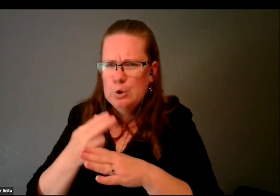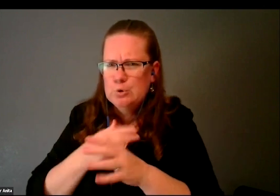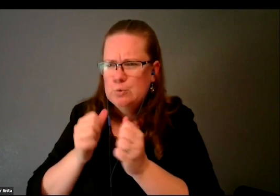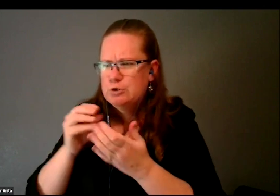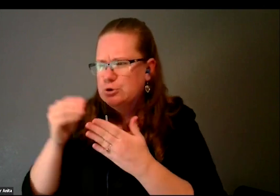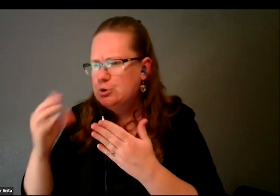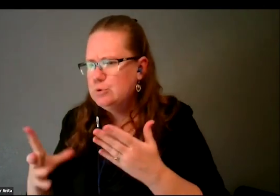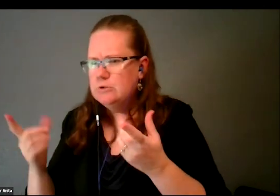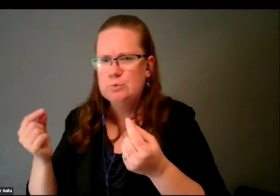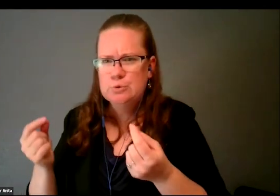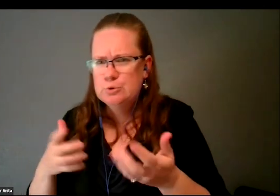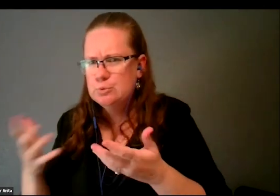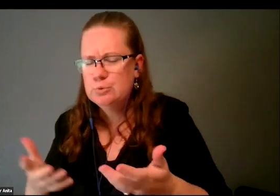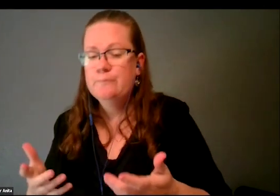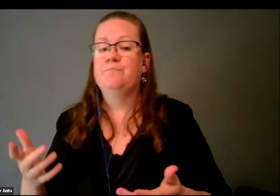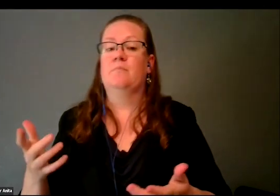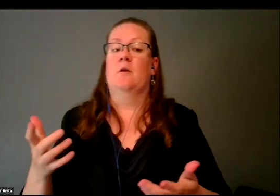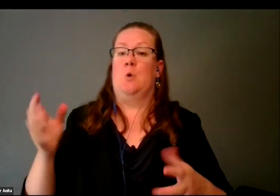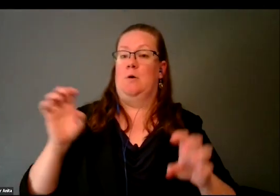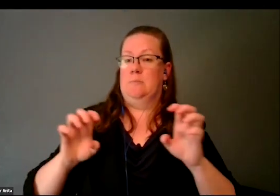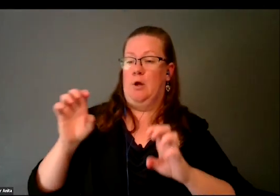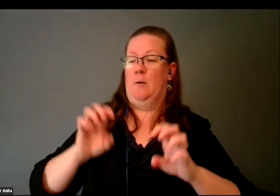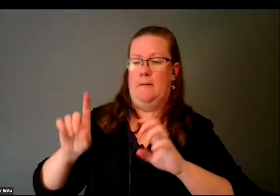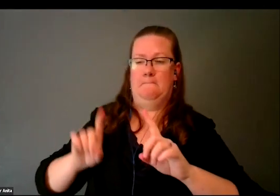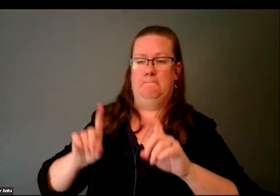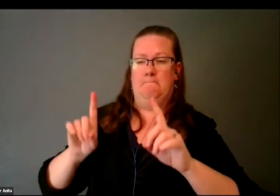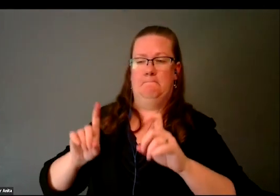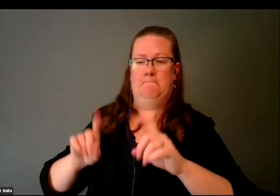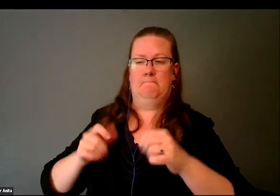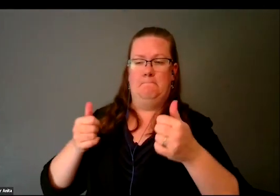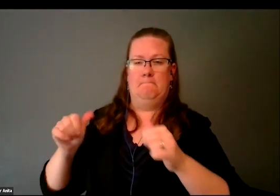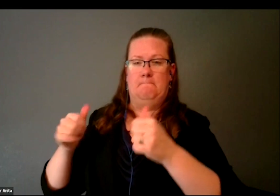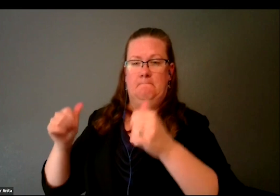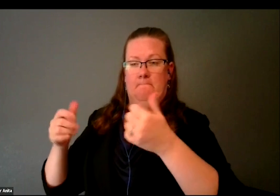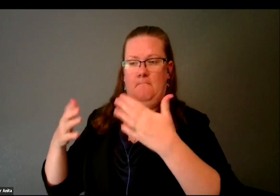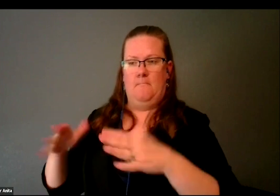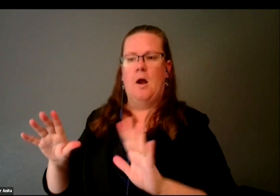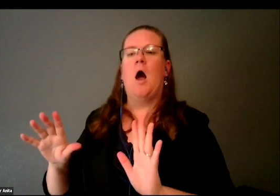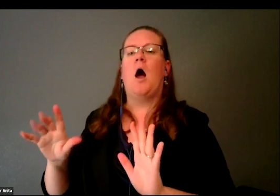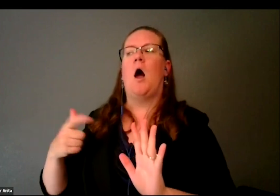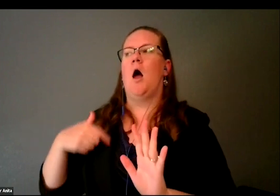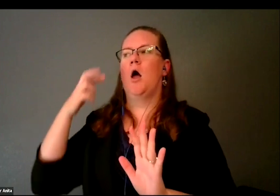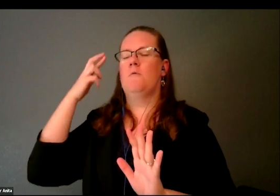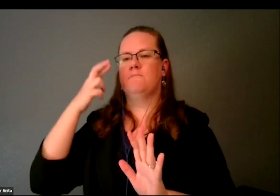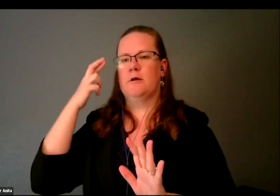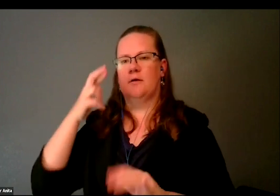After some experimentation, I realized that the technographics workflow I had been utilizing to create